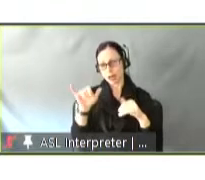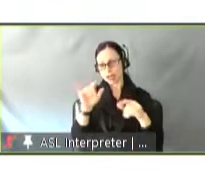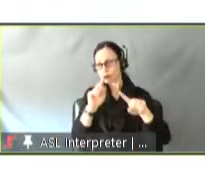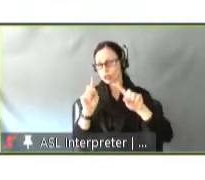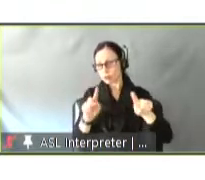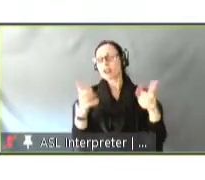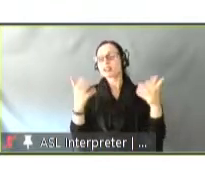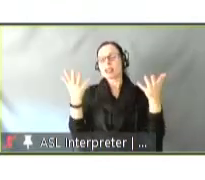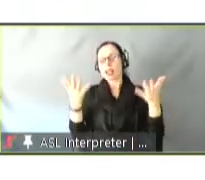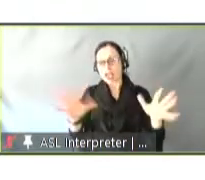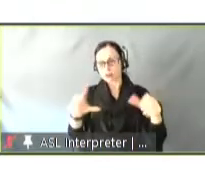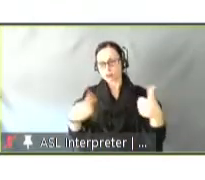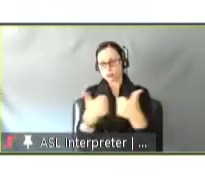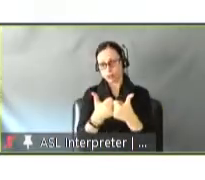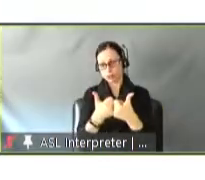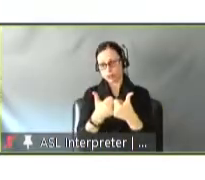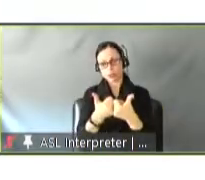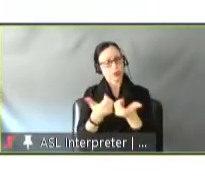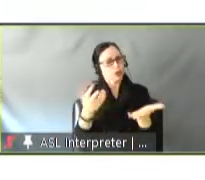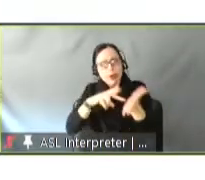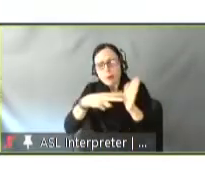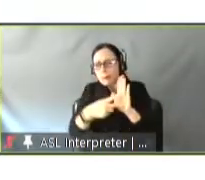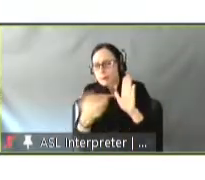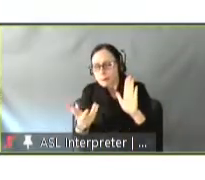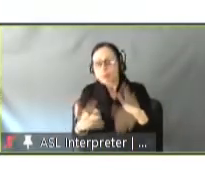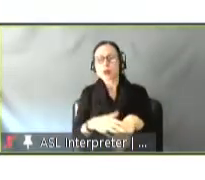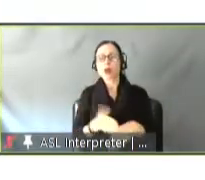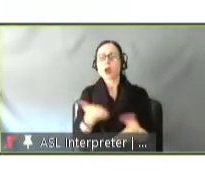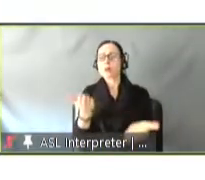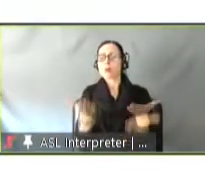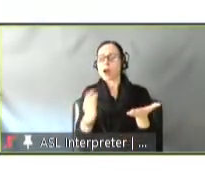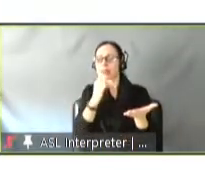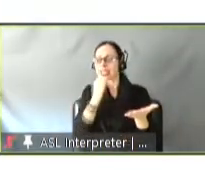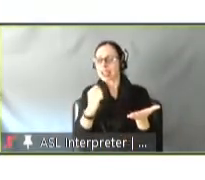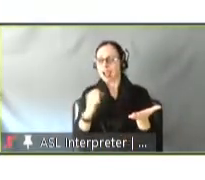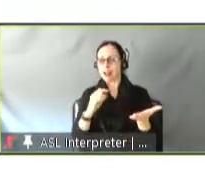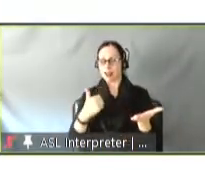being challenged. So, what that says is that they probably didn't really have a high level of